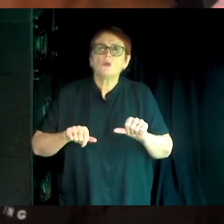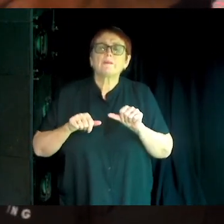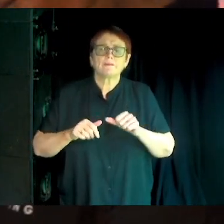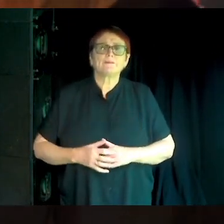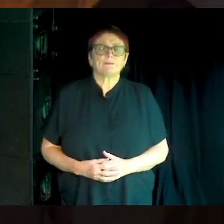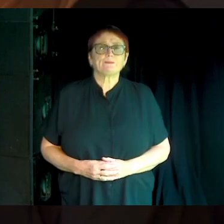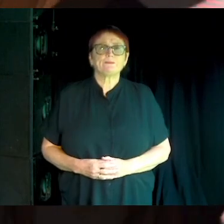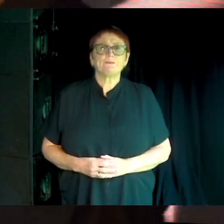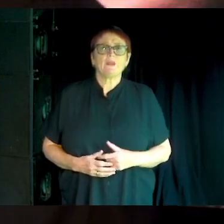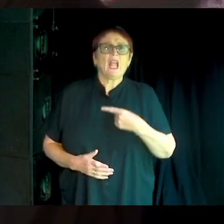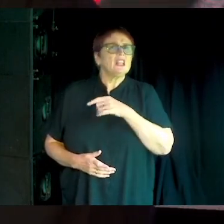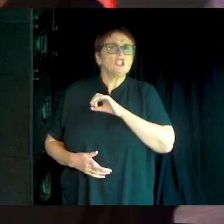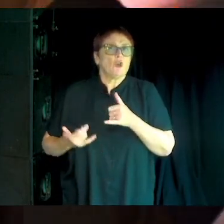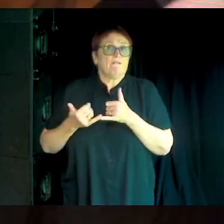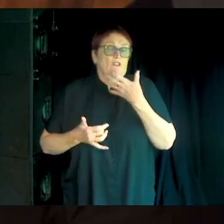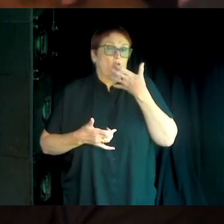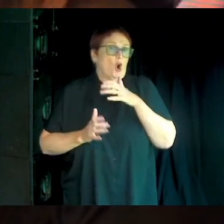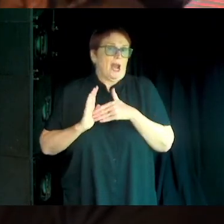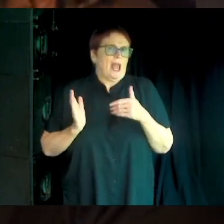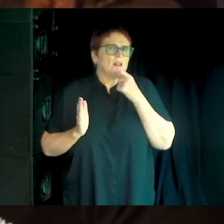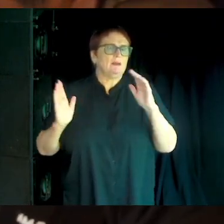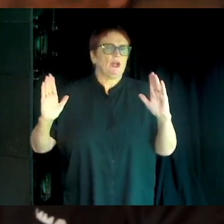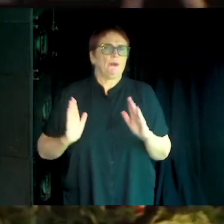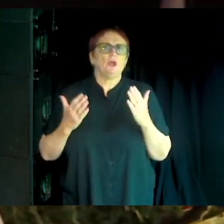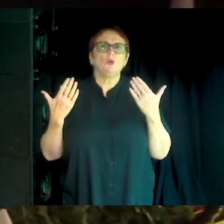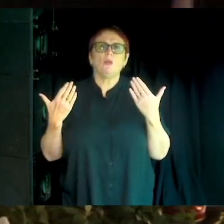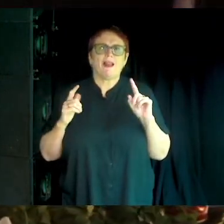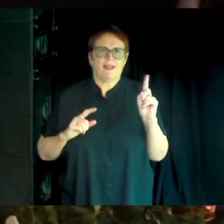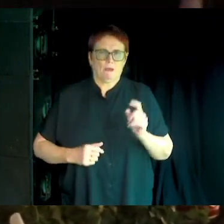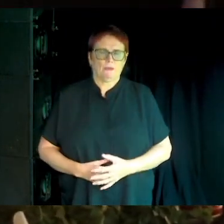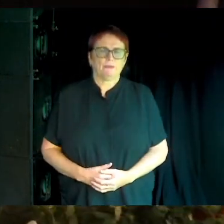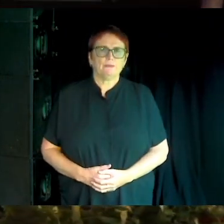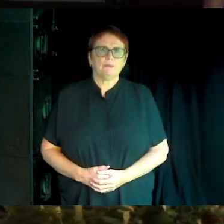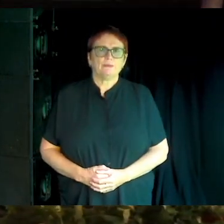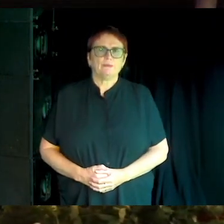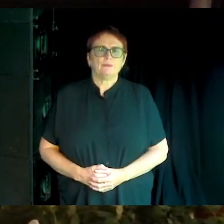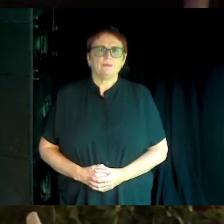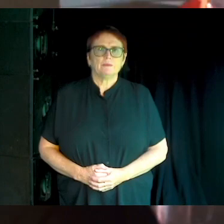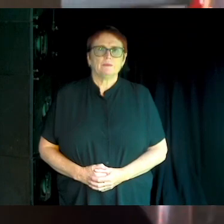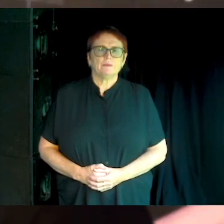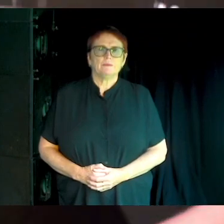this is not a very hot oil anymore okay all right so while I'm doing that one while this